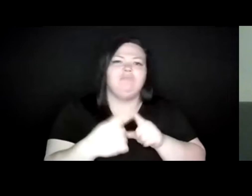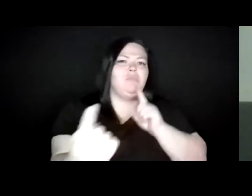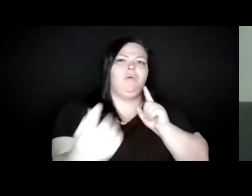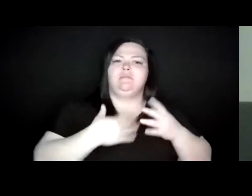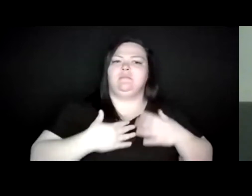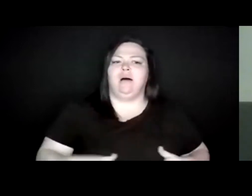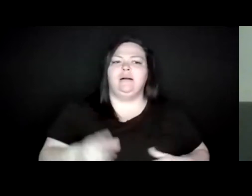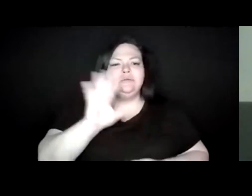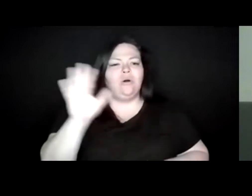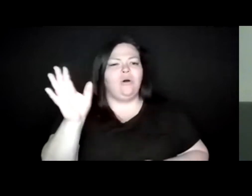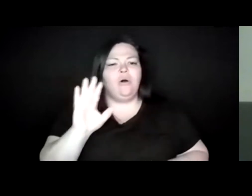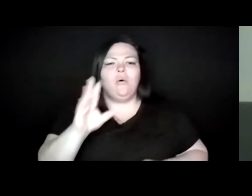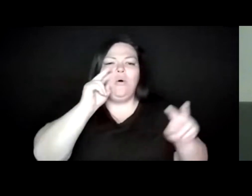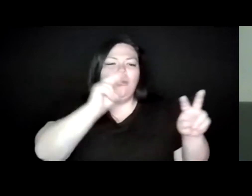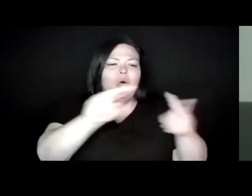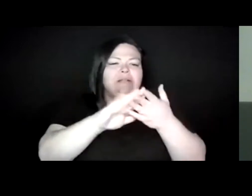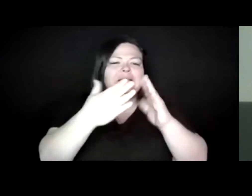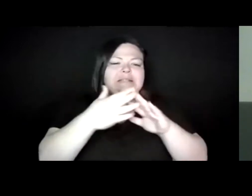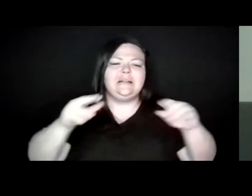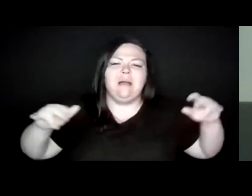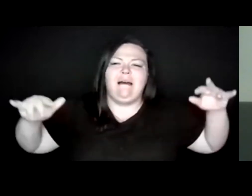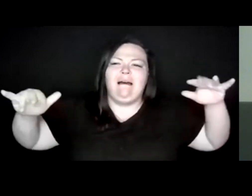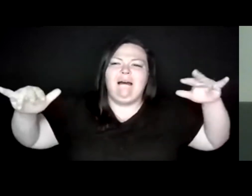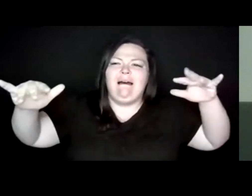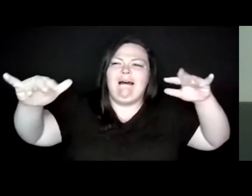look at the cities pollinated with pointillist mess:/